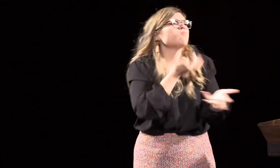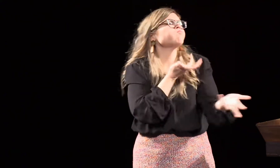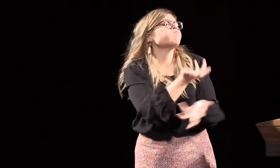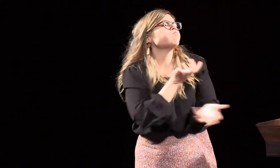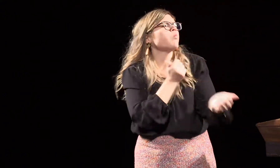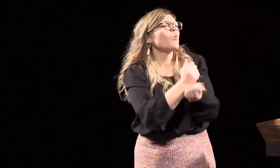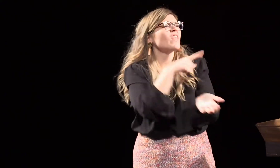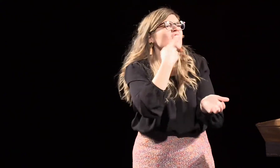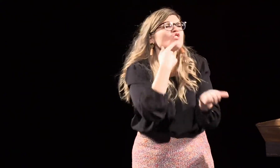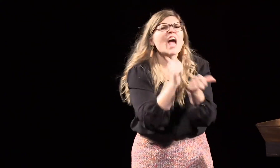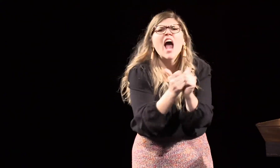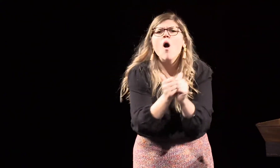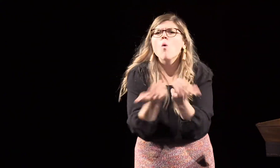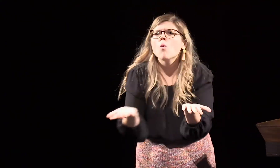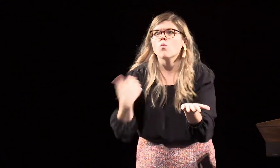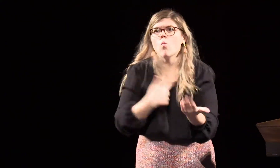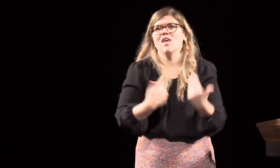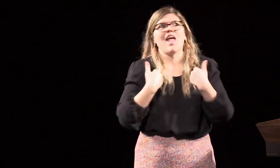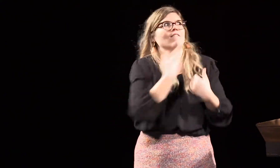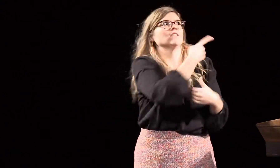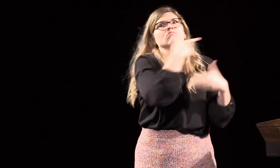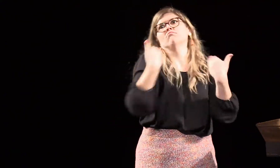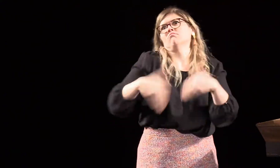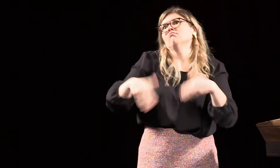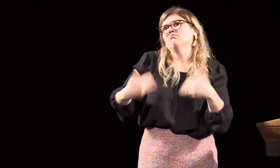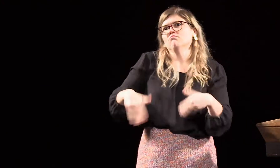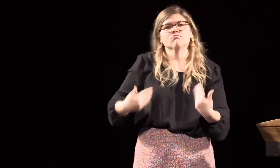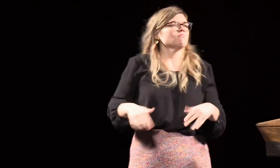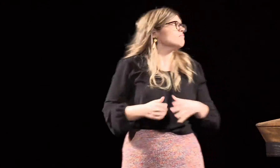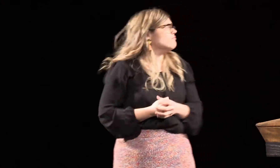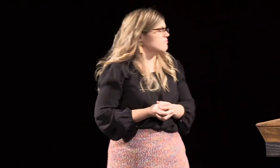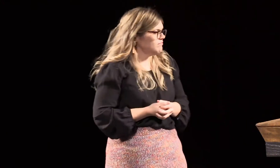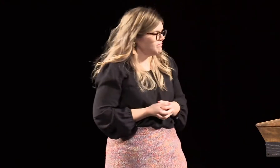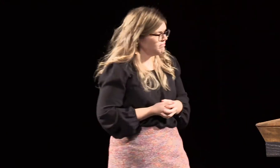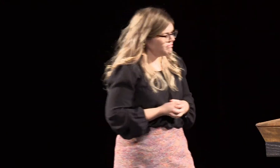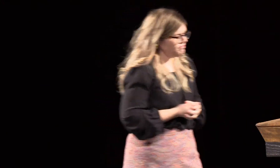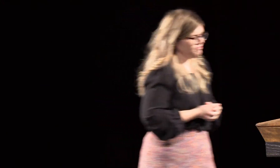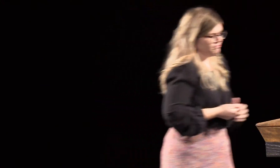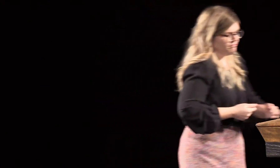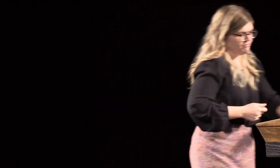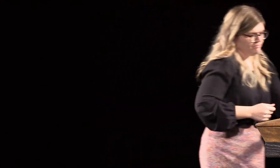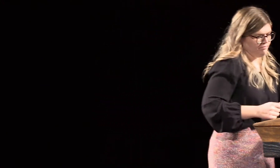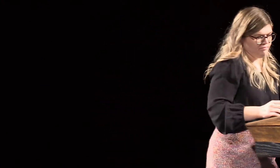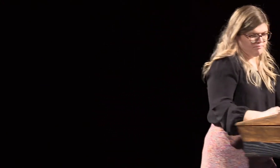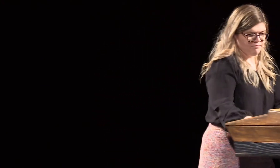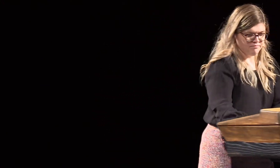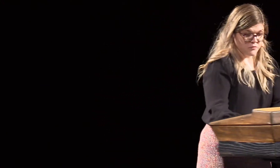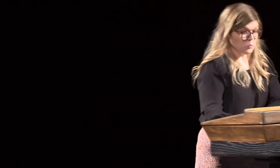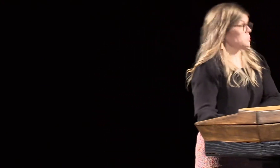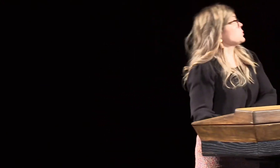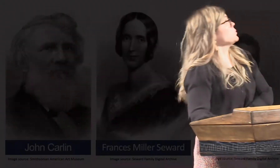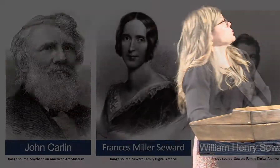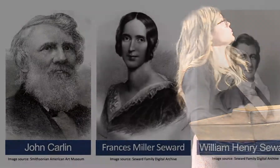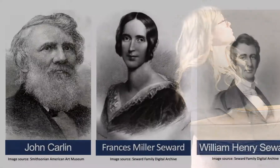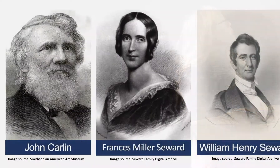and get a first-hand look into this conversation and how deaf and hearing people interacted in the year 1842.